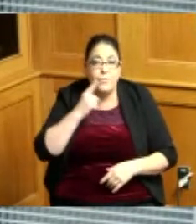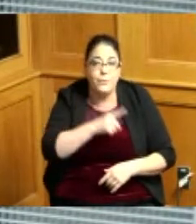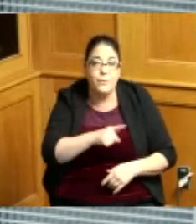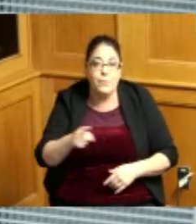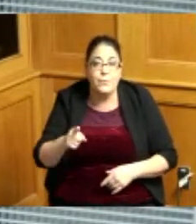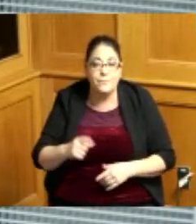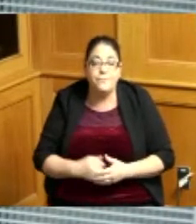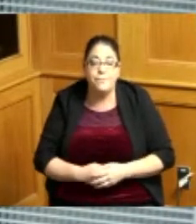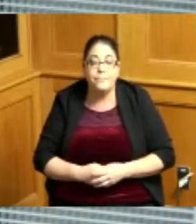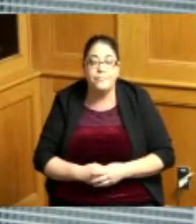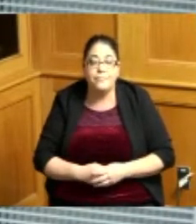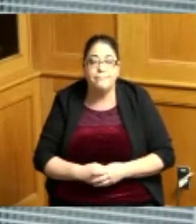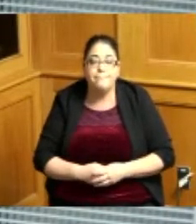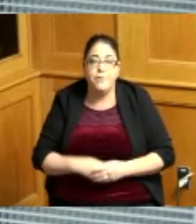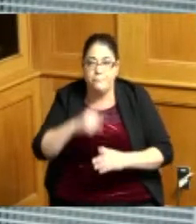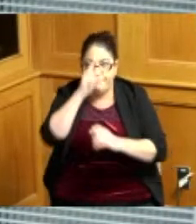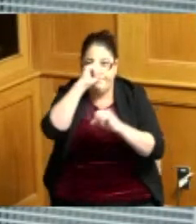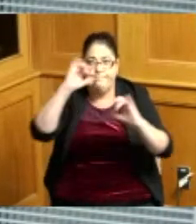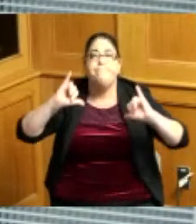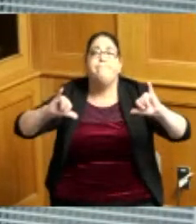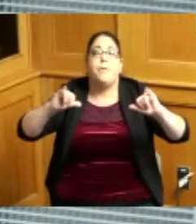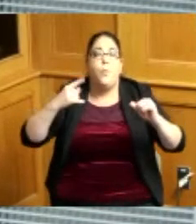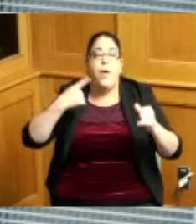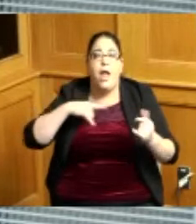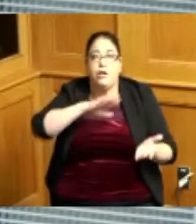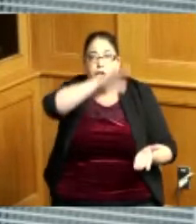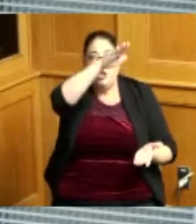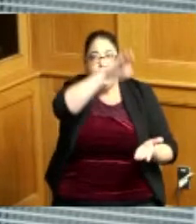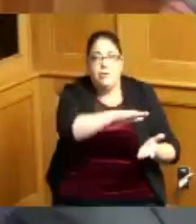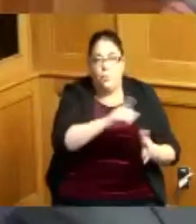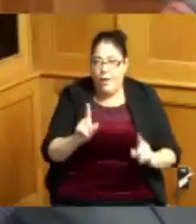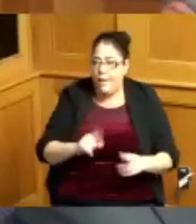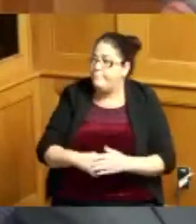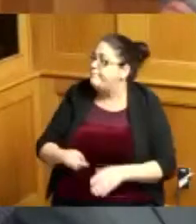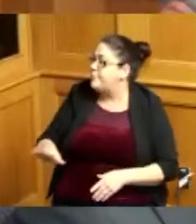where we are okay yeah I think we're all anxious to make sure that the community has access to this